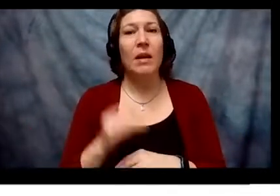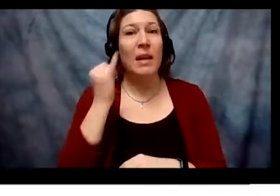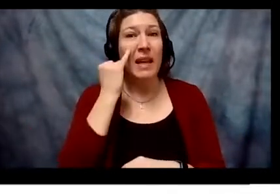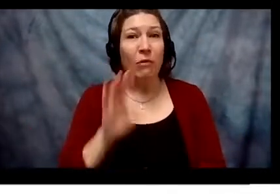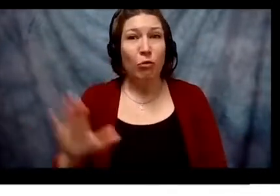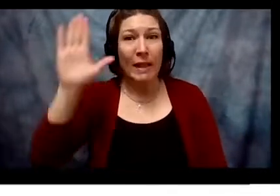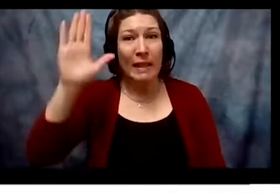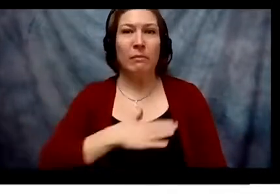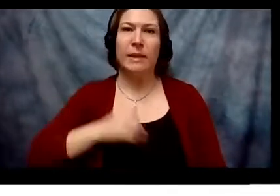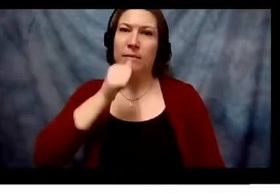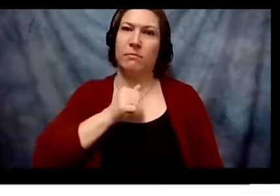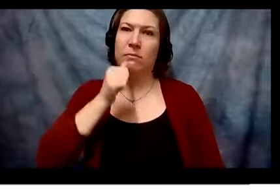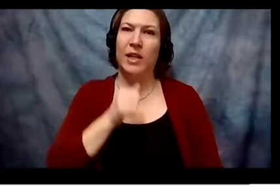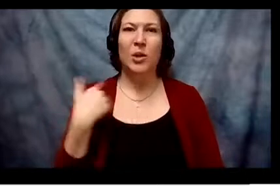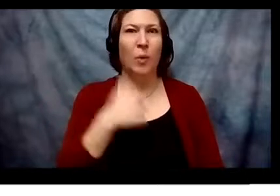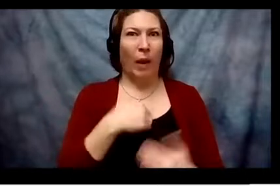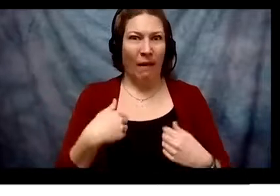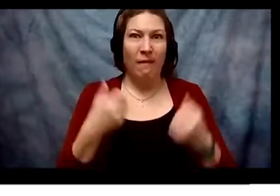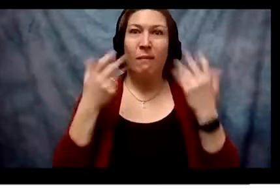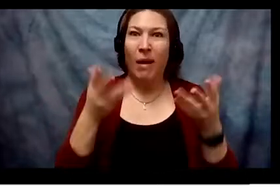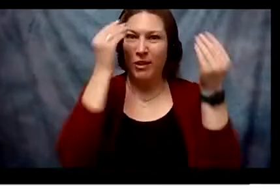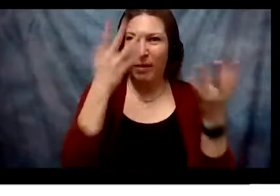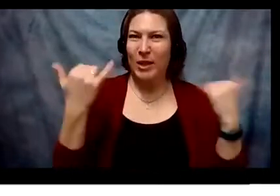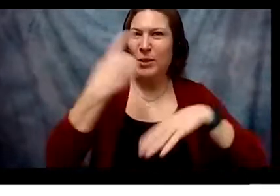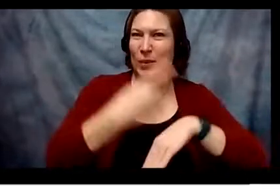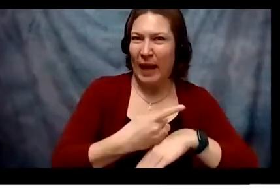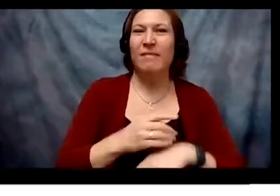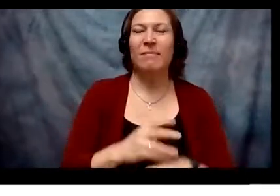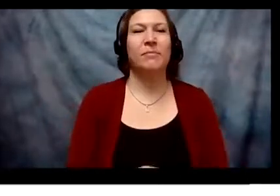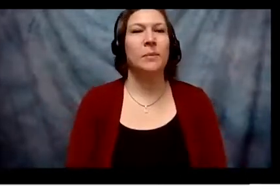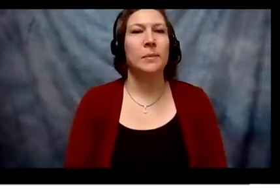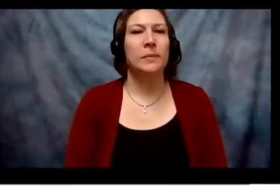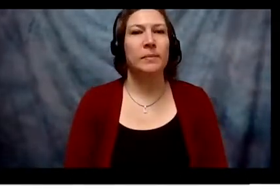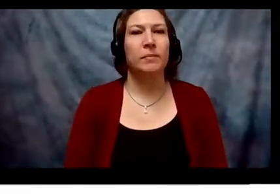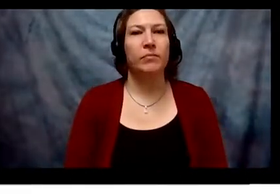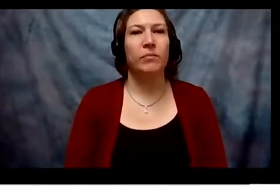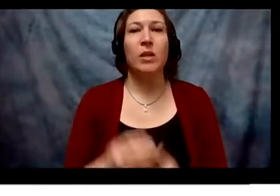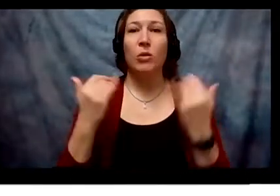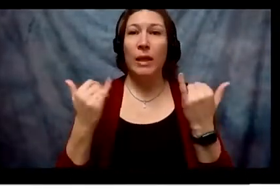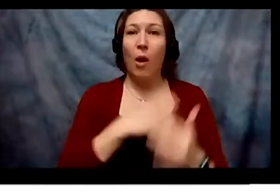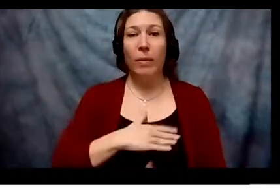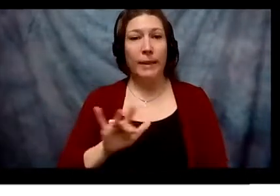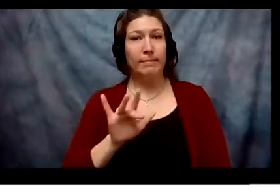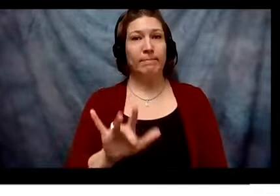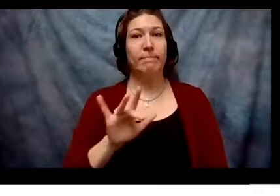Thank you for your understanding. First thing we would like everyone to do is to click on the participant button